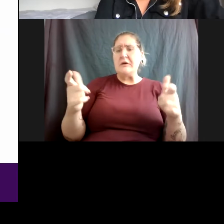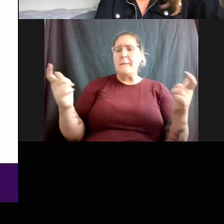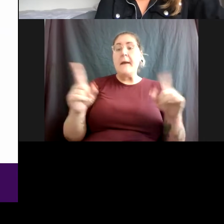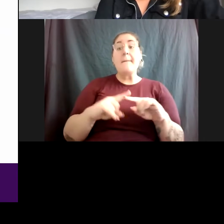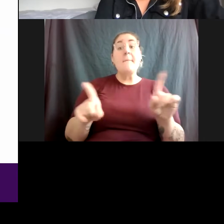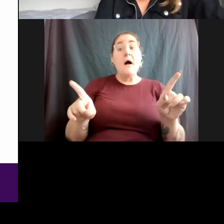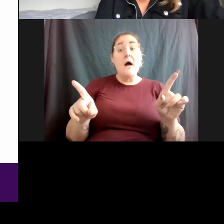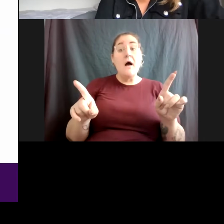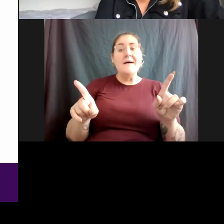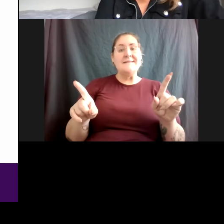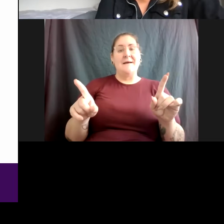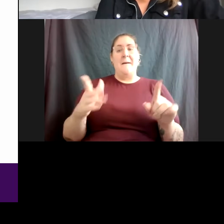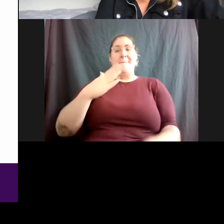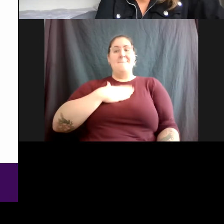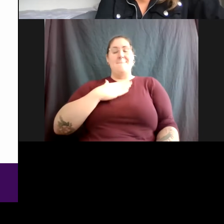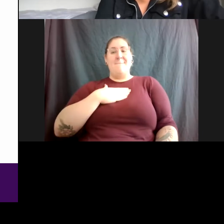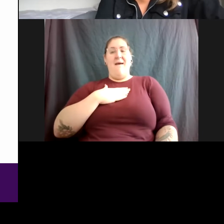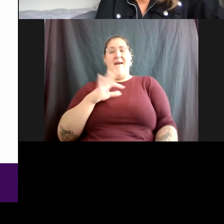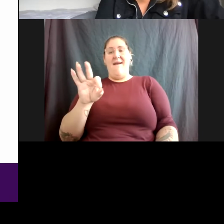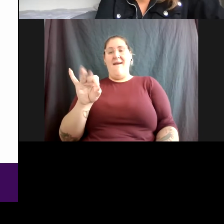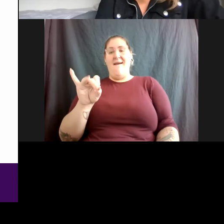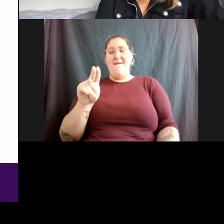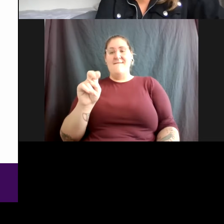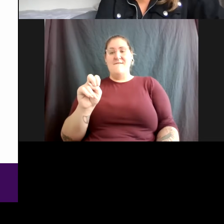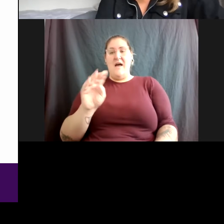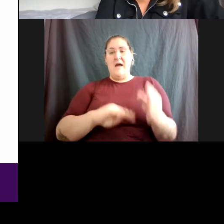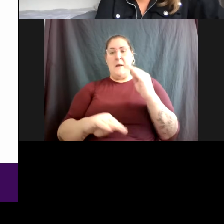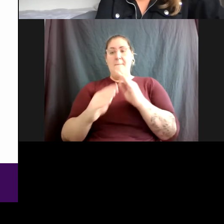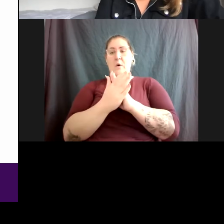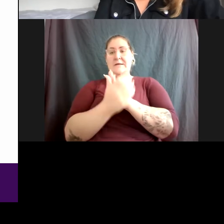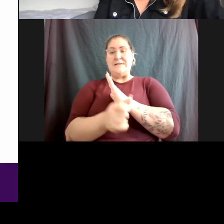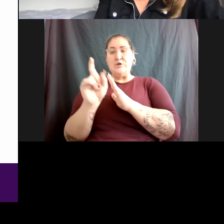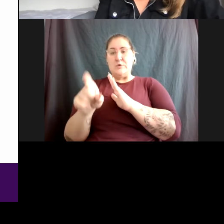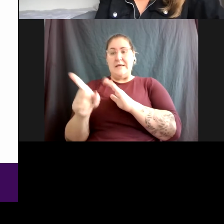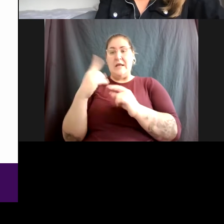needed when you hover over the Avatar and the hover content appears, and when you move the